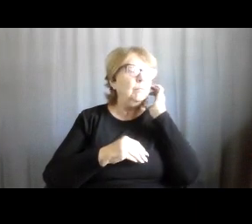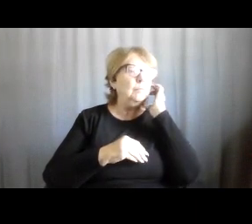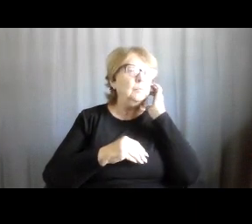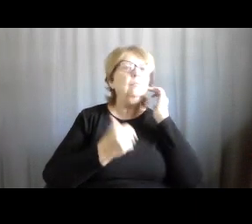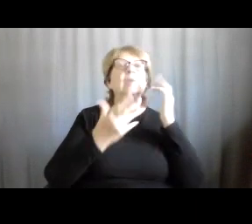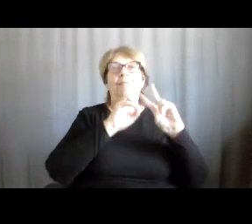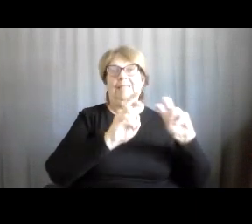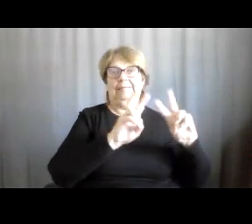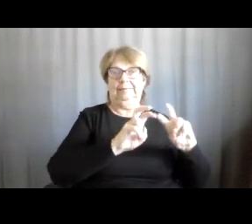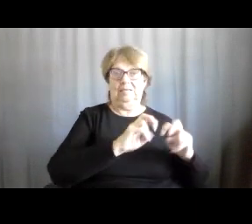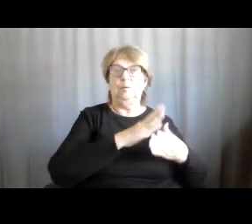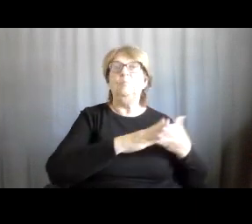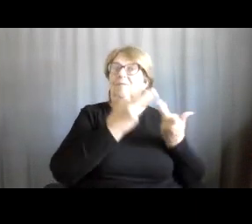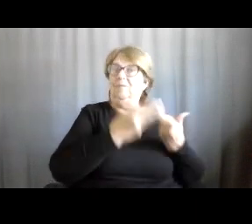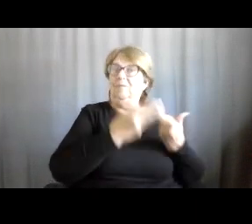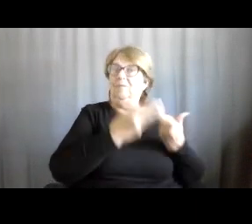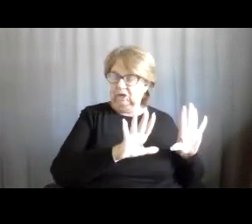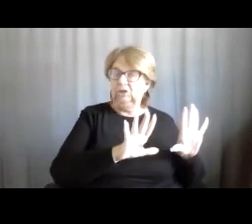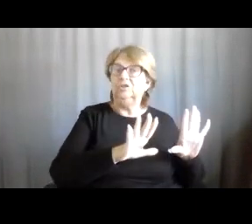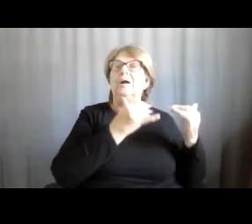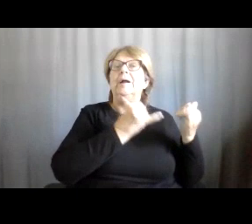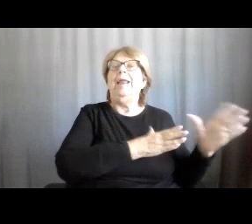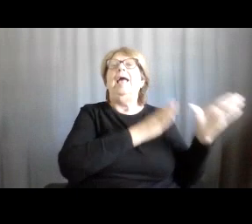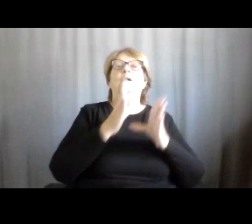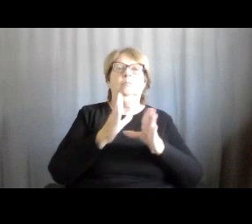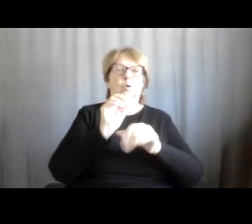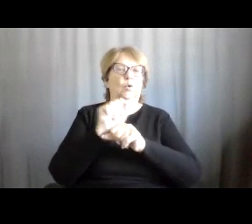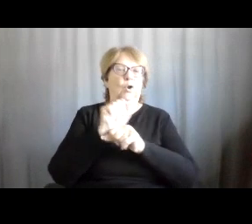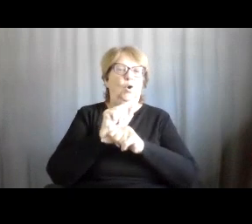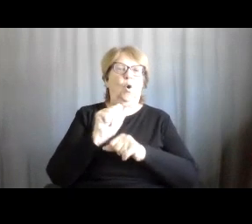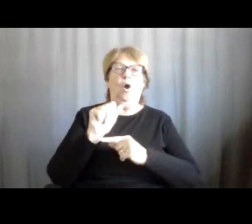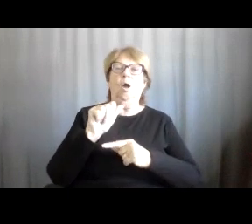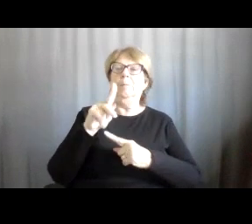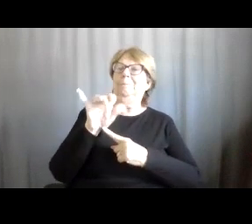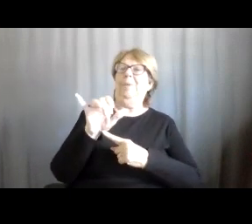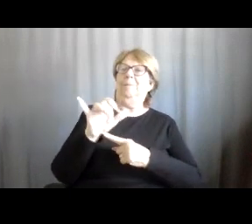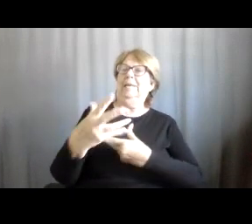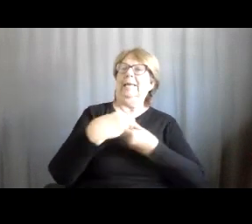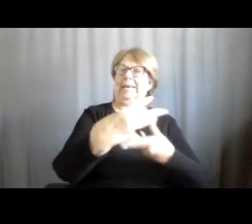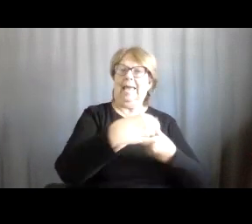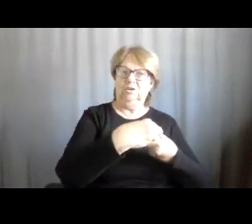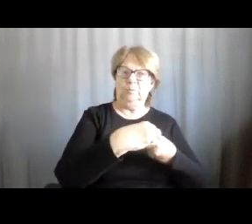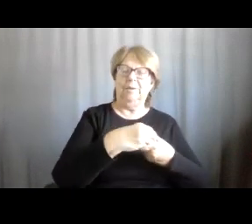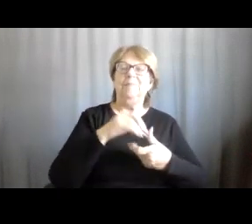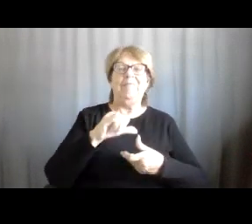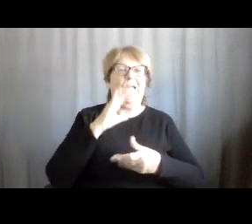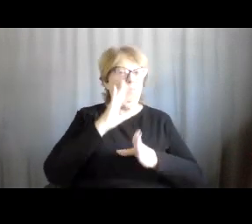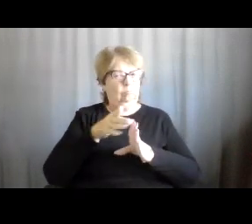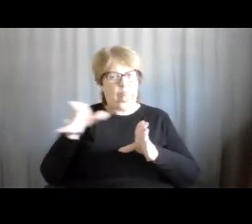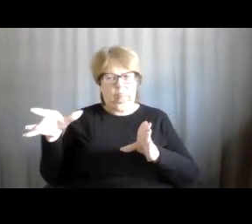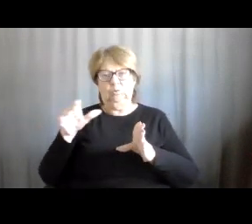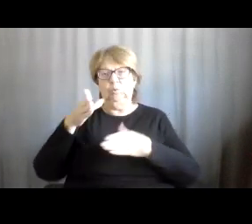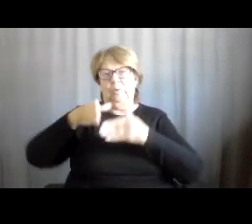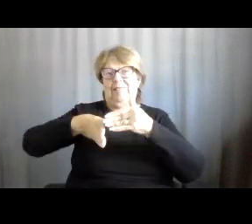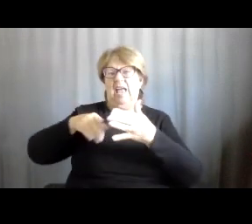portions have been completed and we are currently working on the public engagement portion. [Roby Poche (DES)] This will run through the end of August.